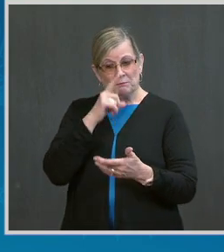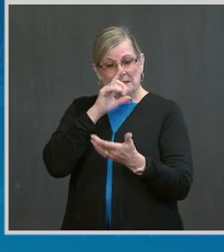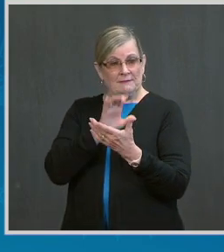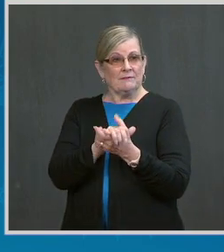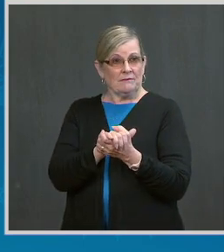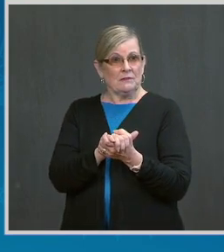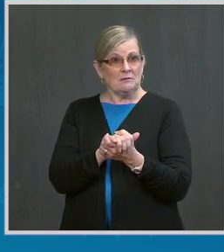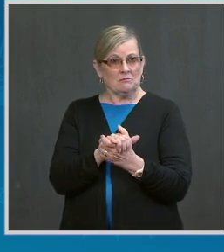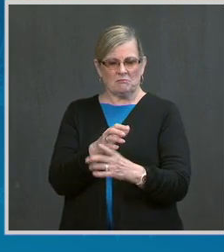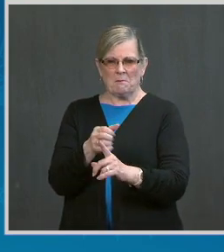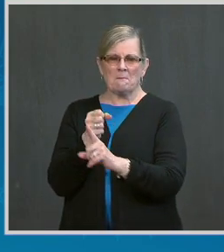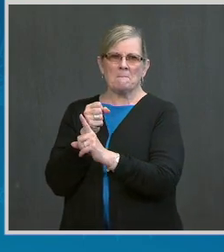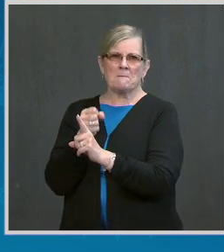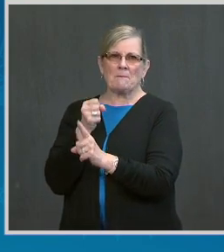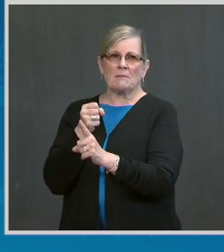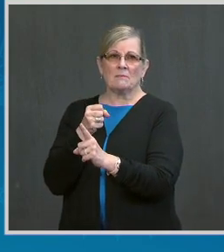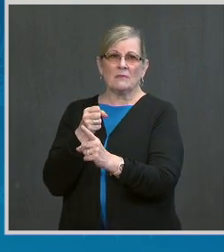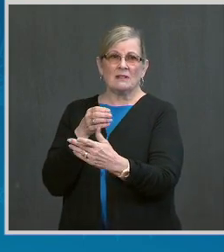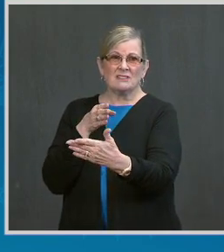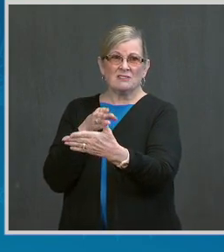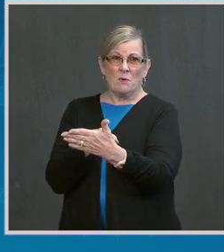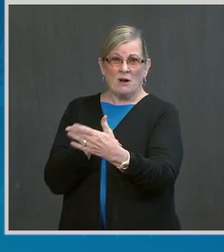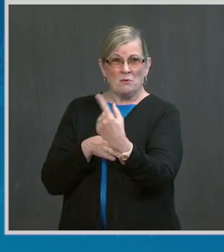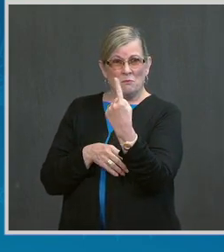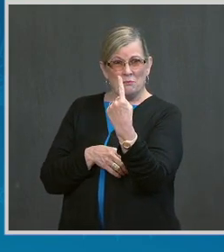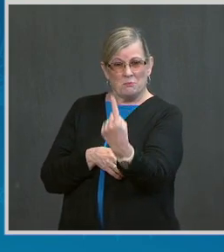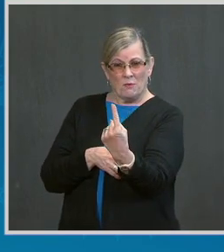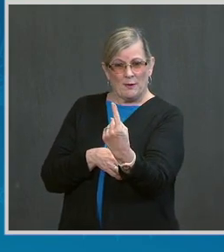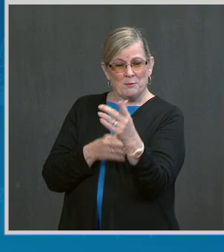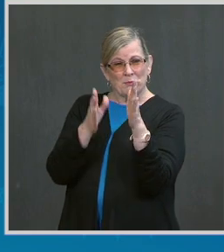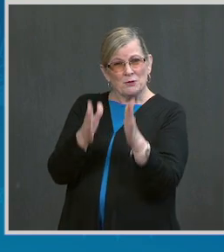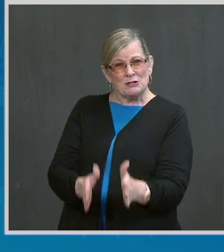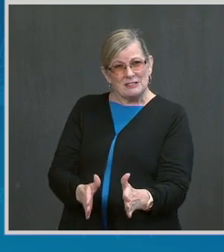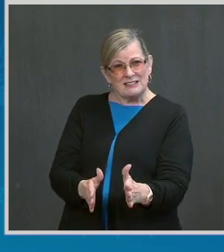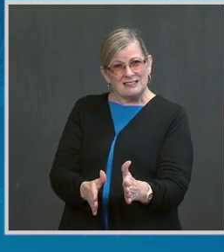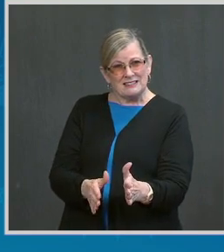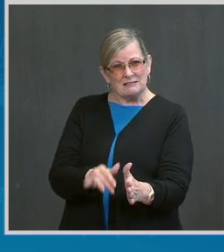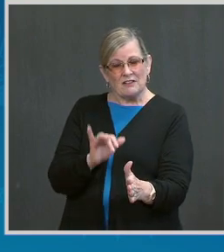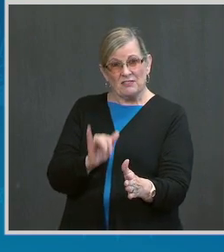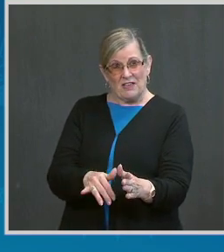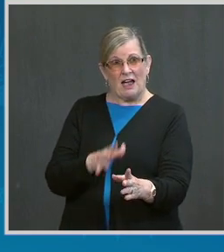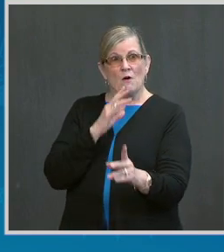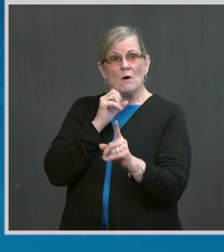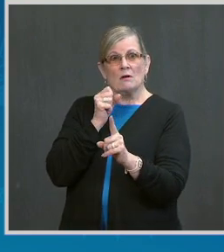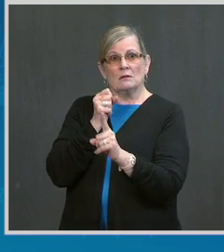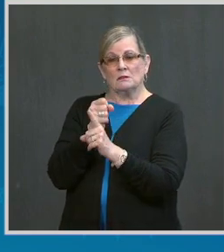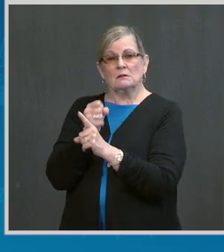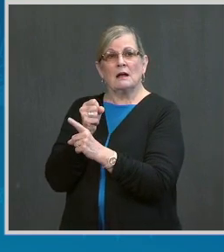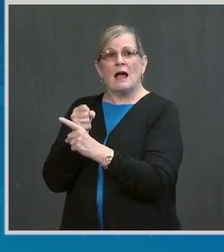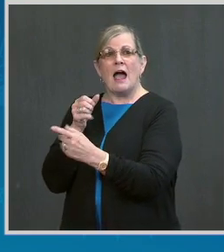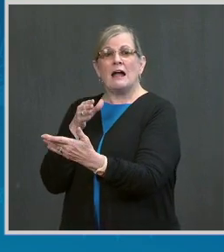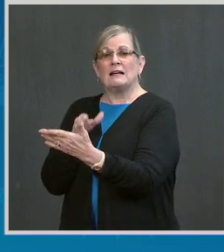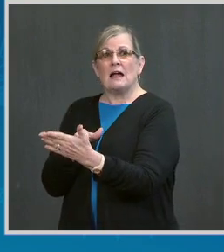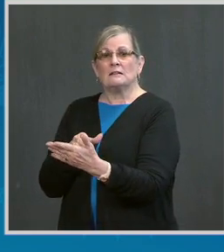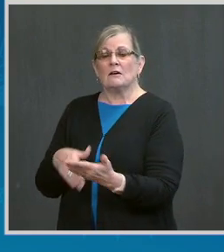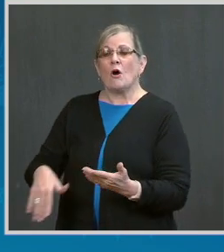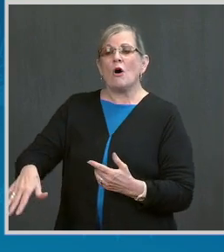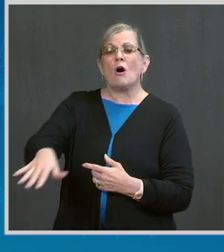is a harm against all of us, and we should all then recognize that interconnection between each of us.